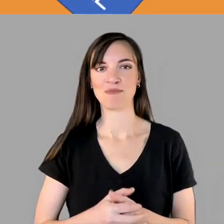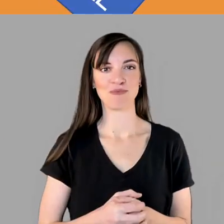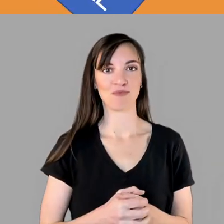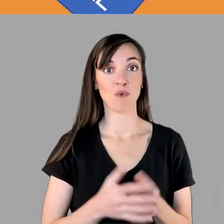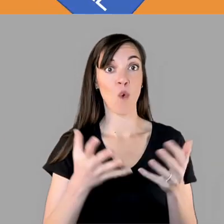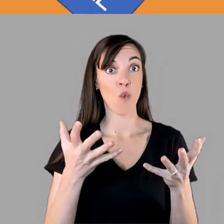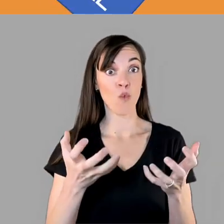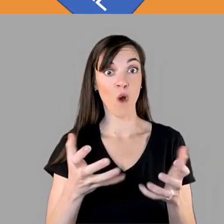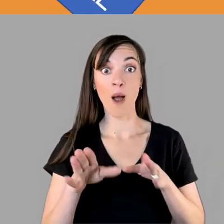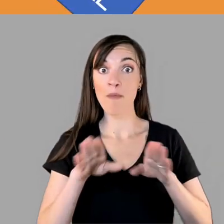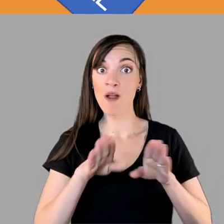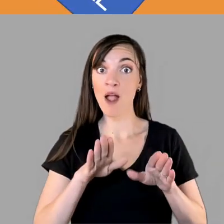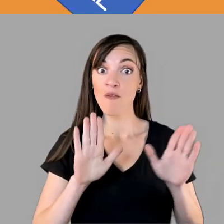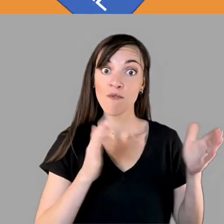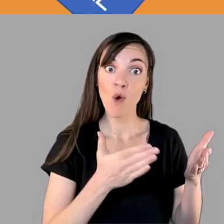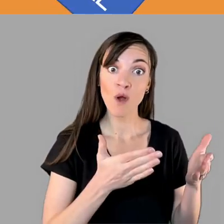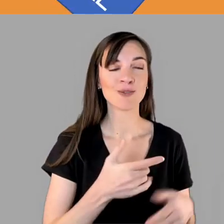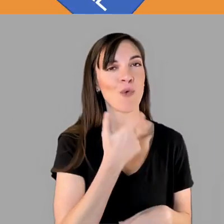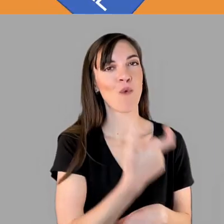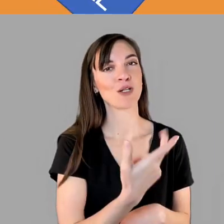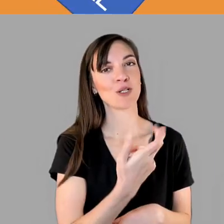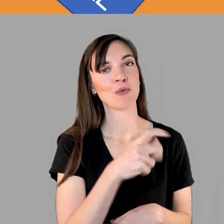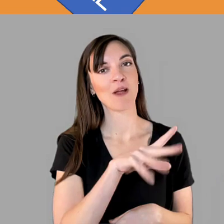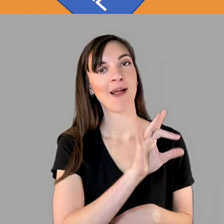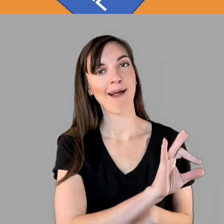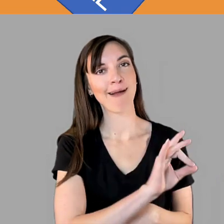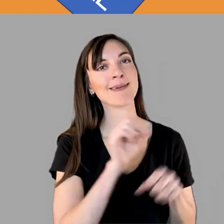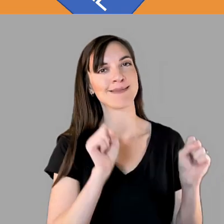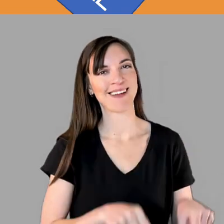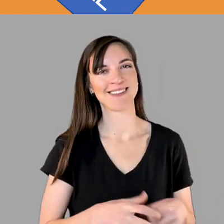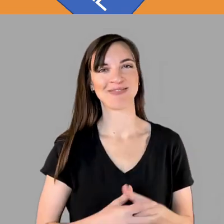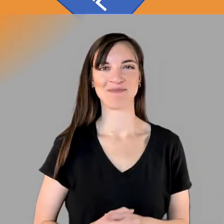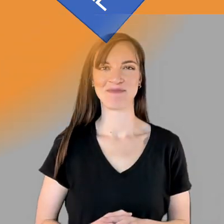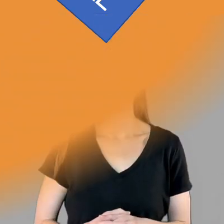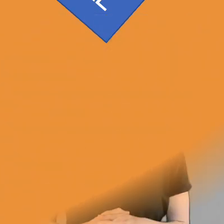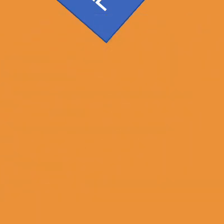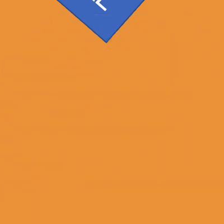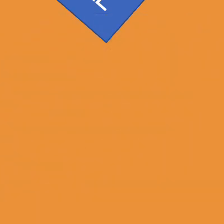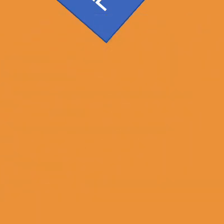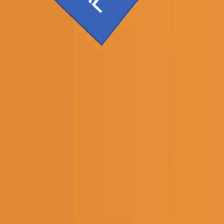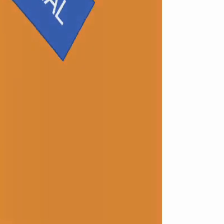If you would like to see the behavioral aspect, please see the HLP 8 video.